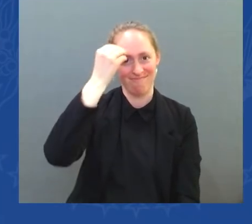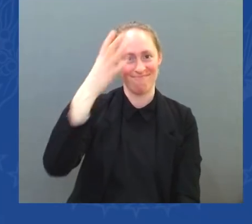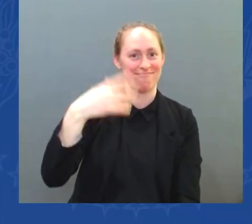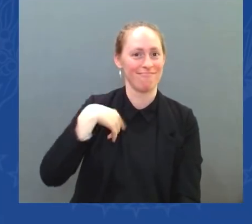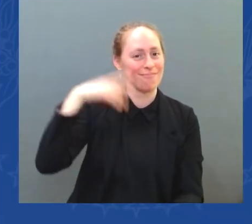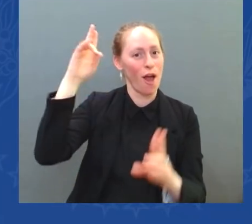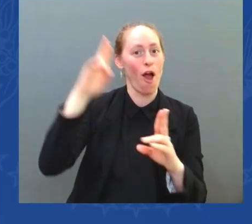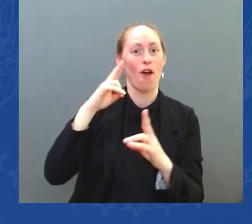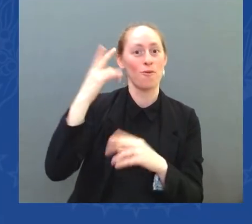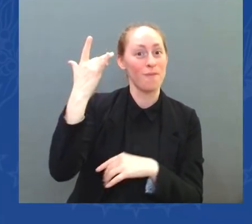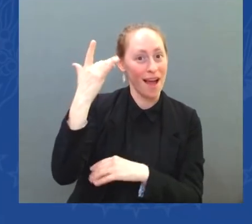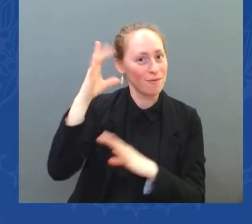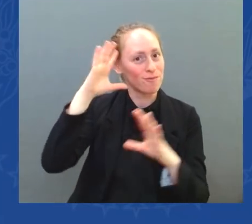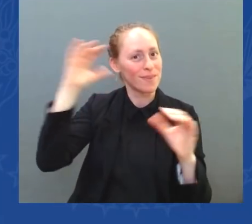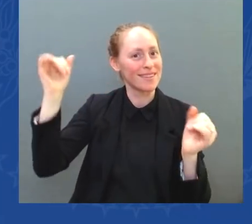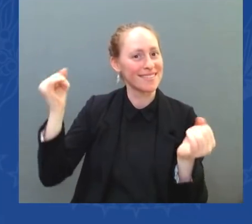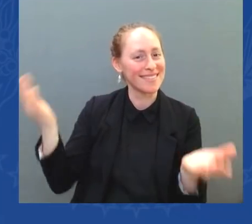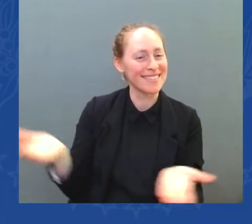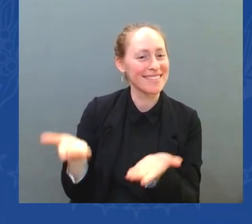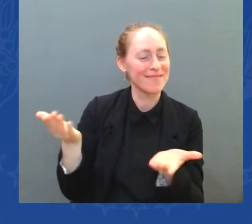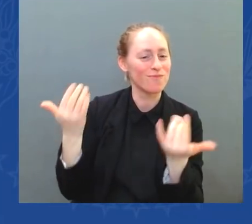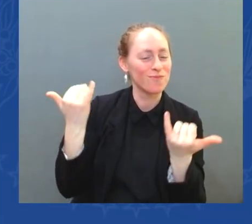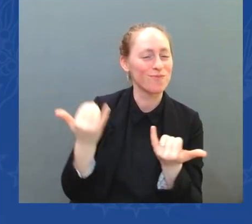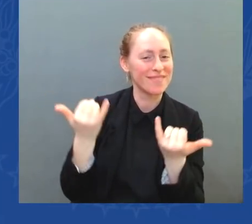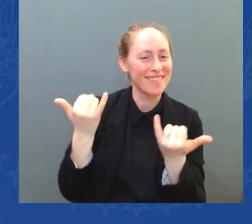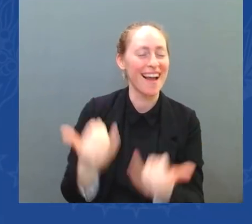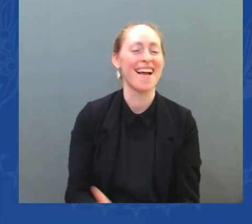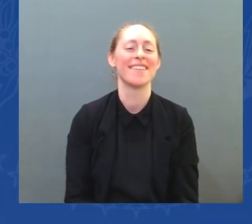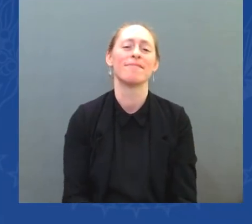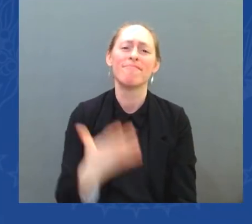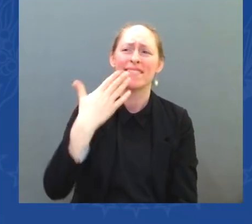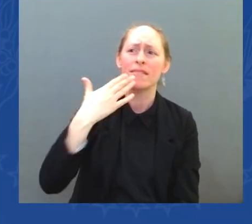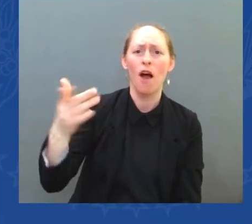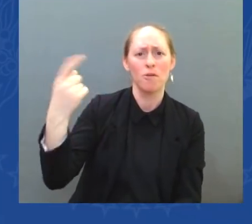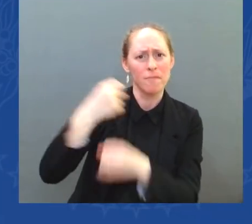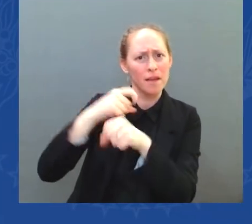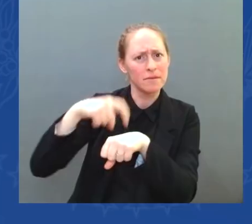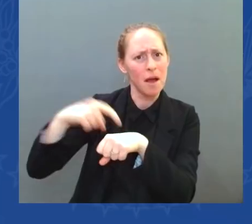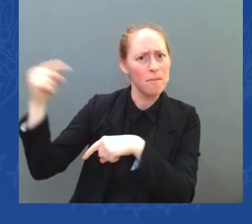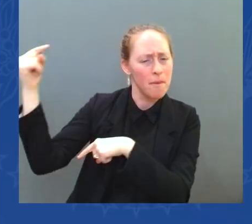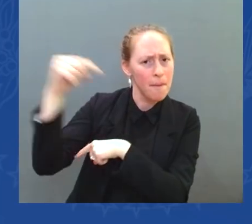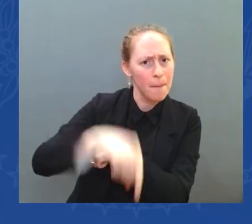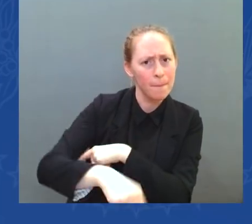And it's wonderful to be back here at POET bioprocessing and to meet with the people who have worked so hard,